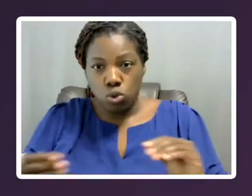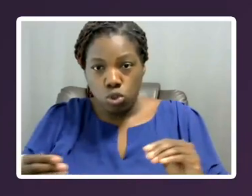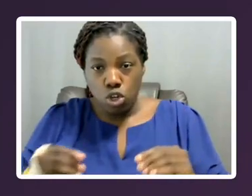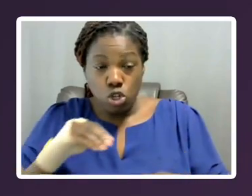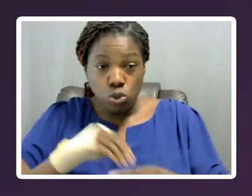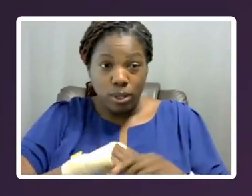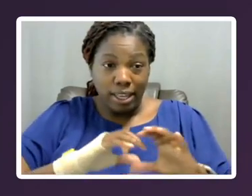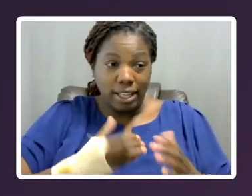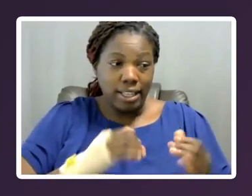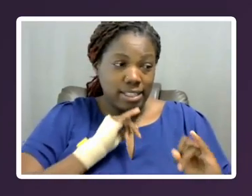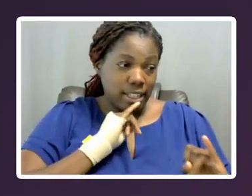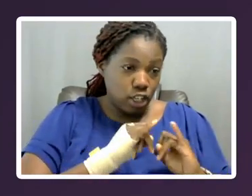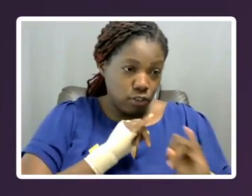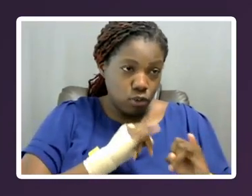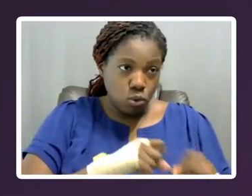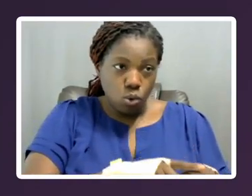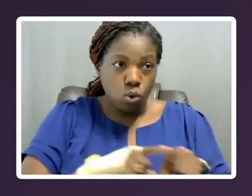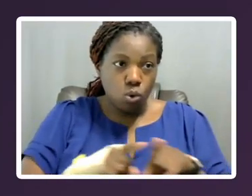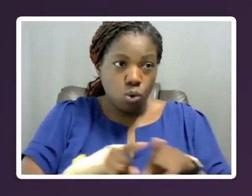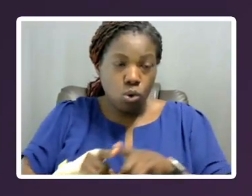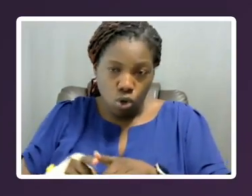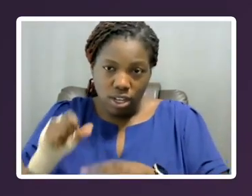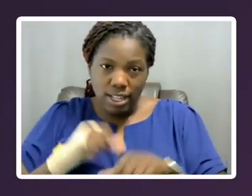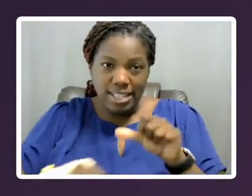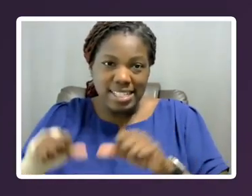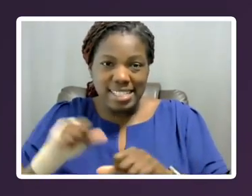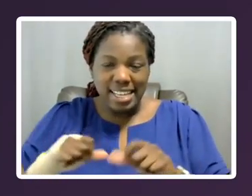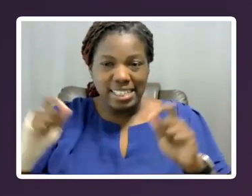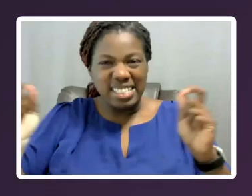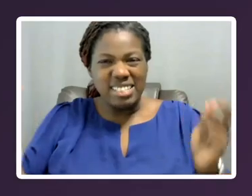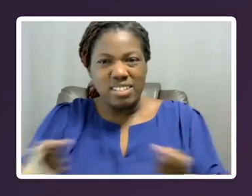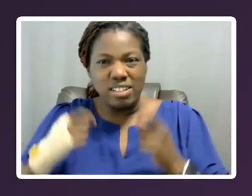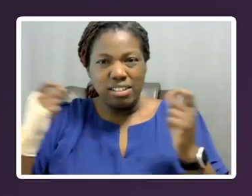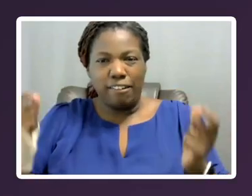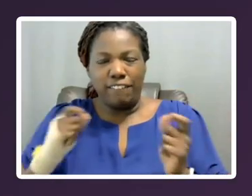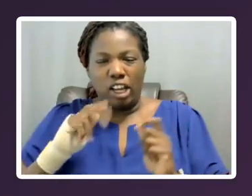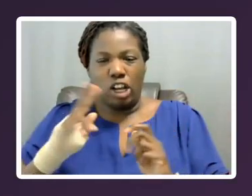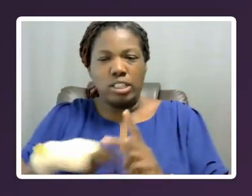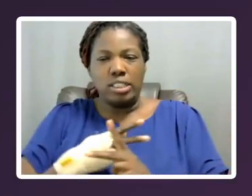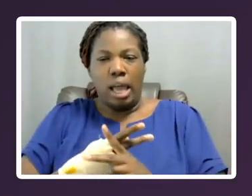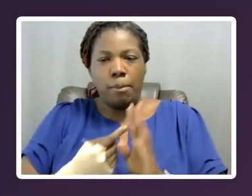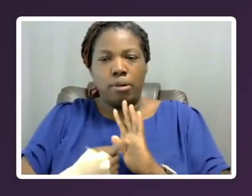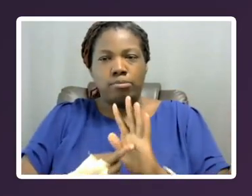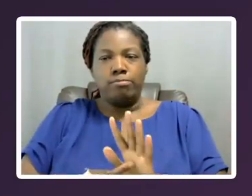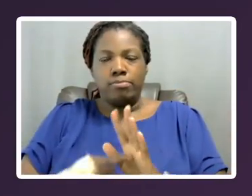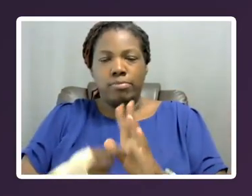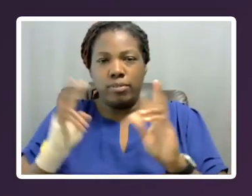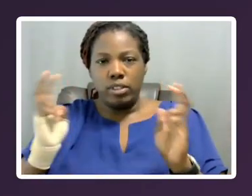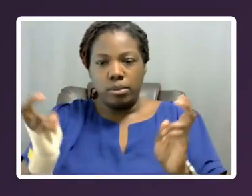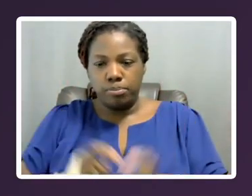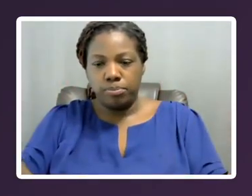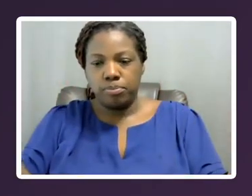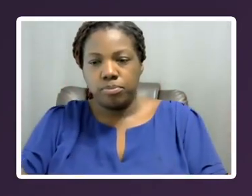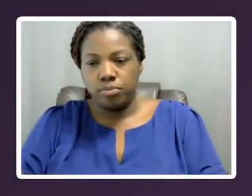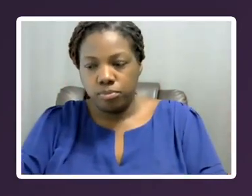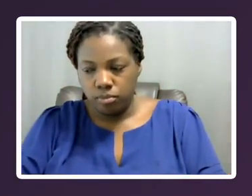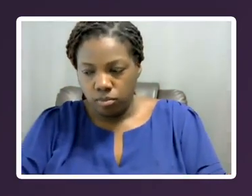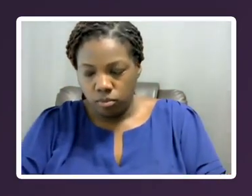as well as kind of like a science fair style display of their photography.